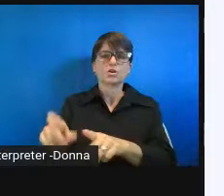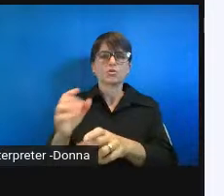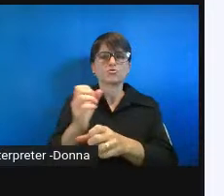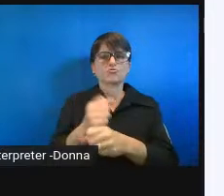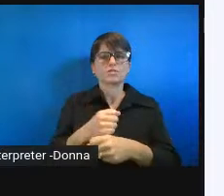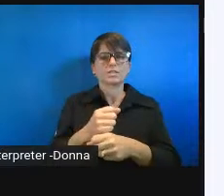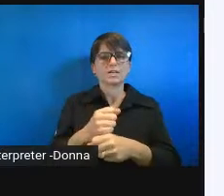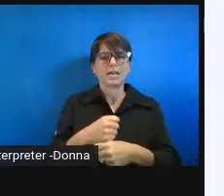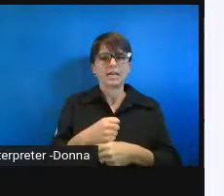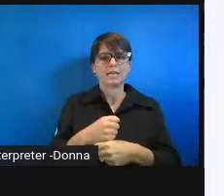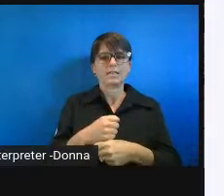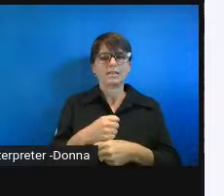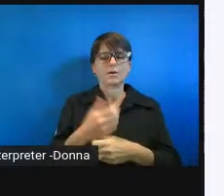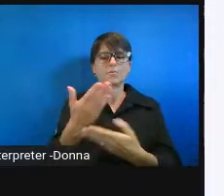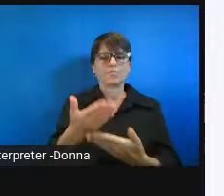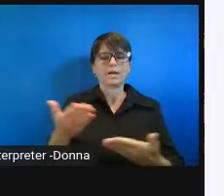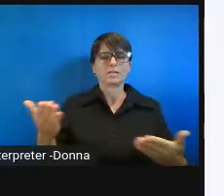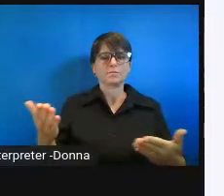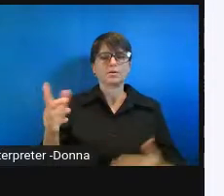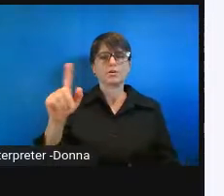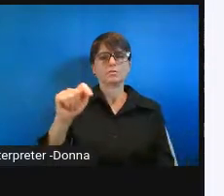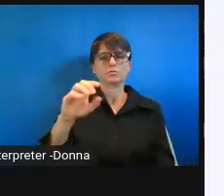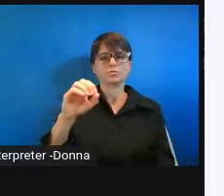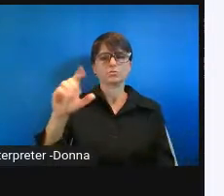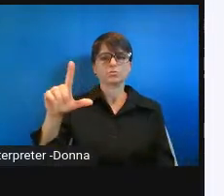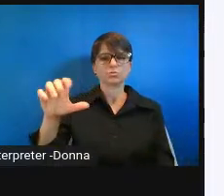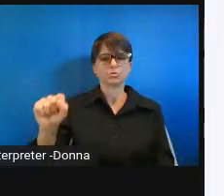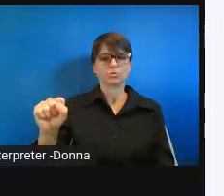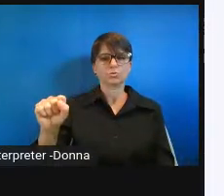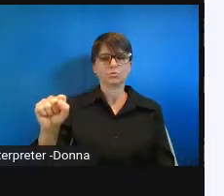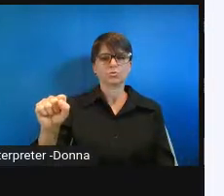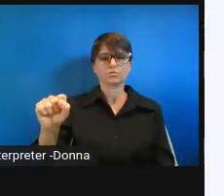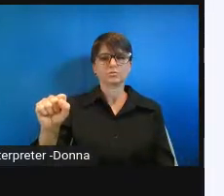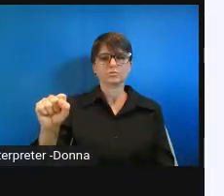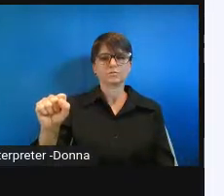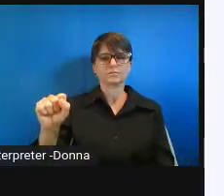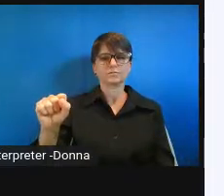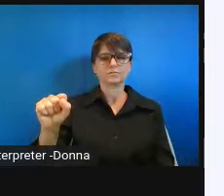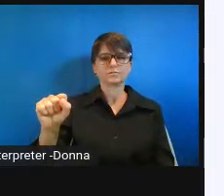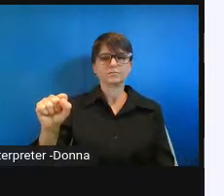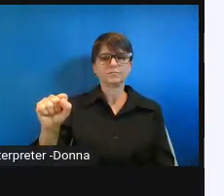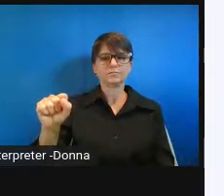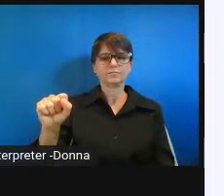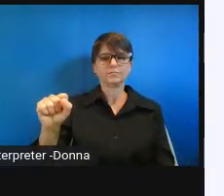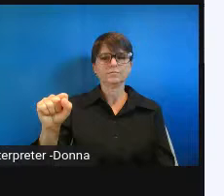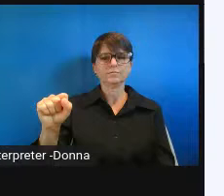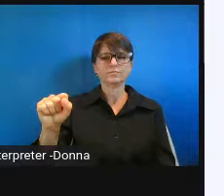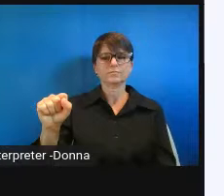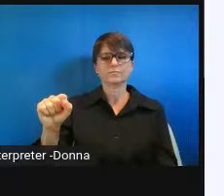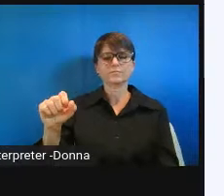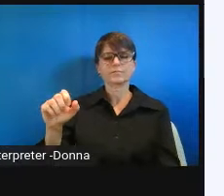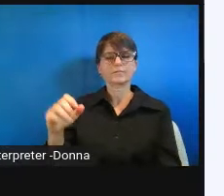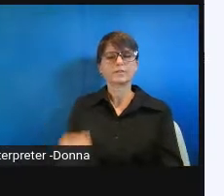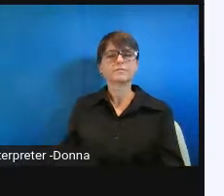lv and we do research and training on the accessibility but we have also created practical tools.